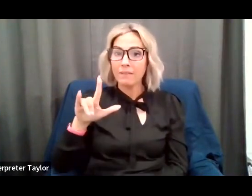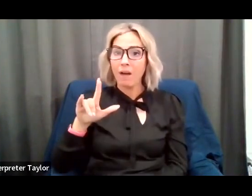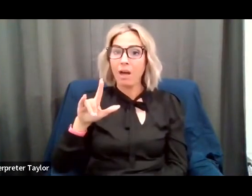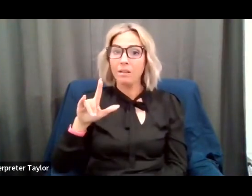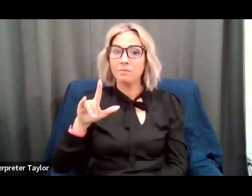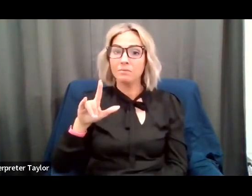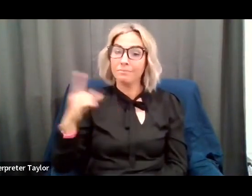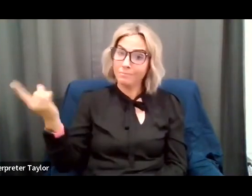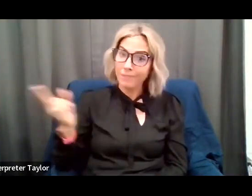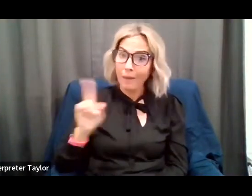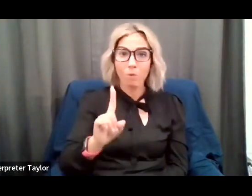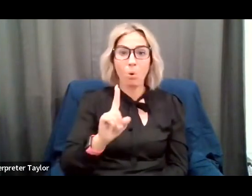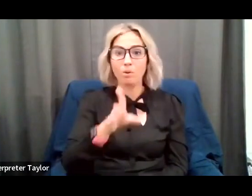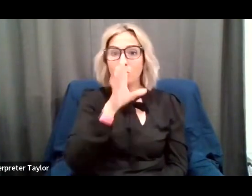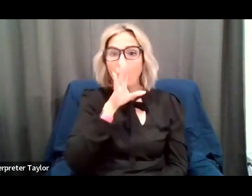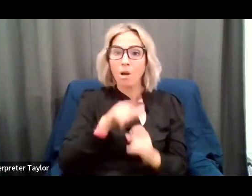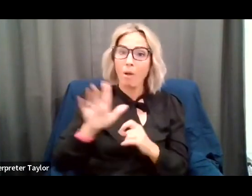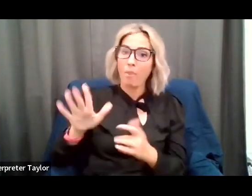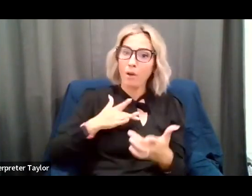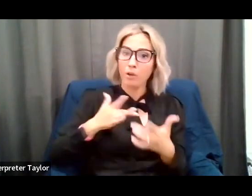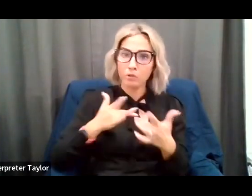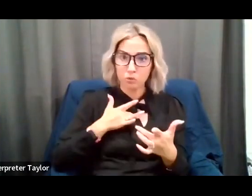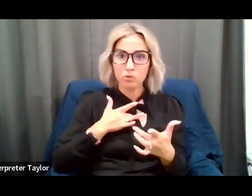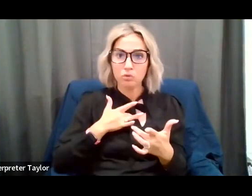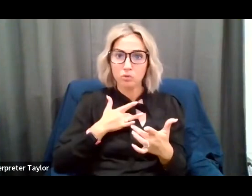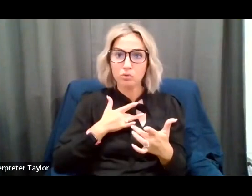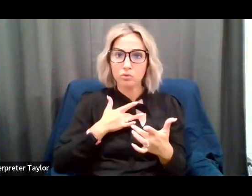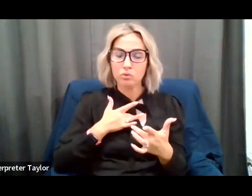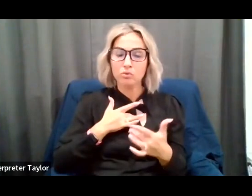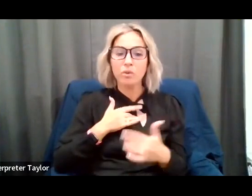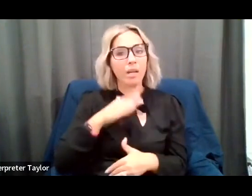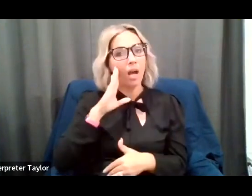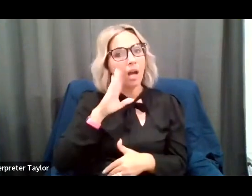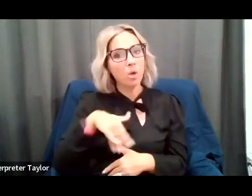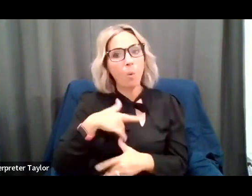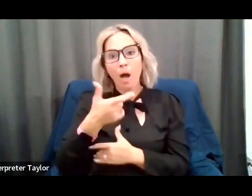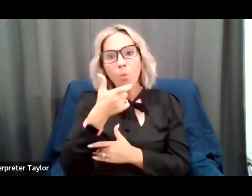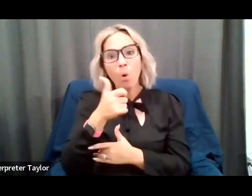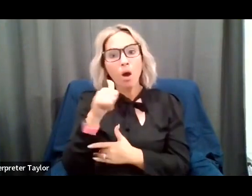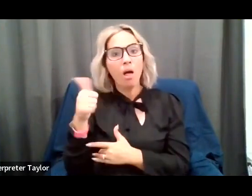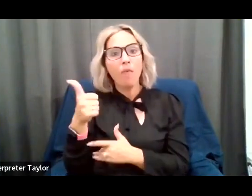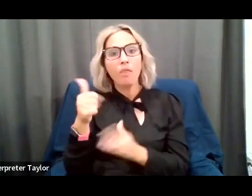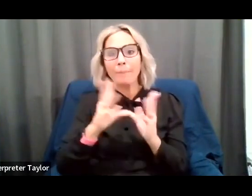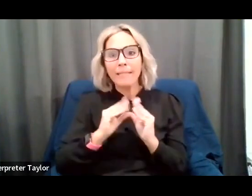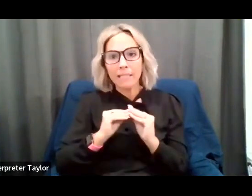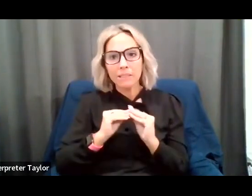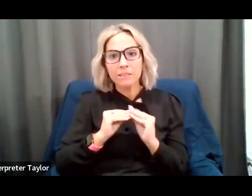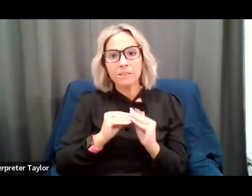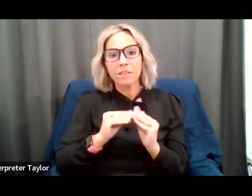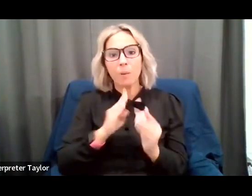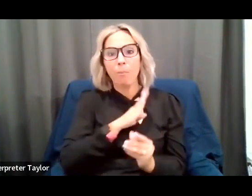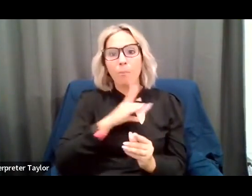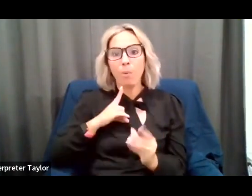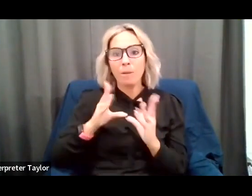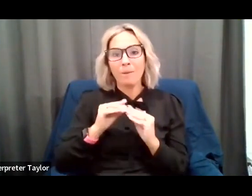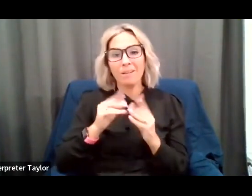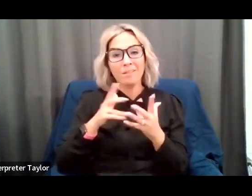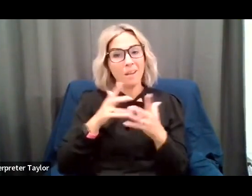speak about their concerns. And I know- I-I watch other Board meetings and a lot of Boards are pleased to hear